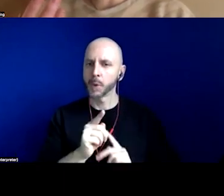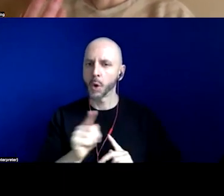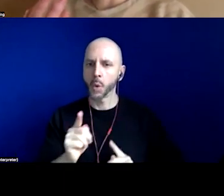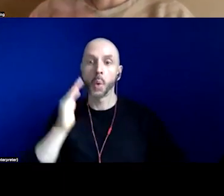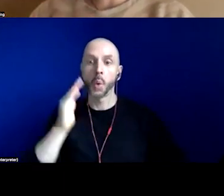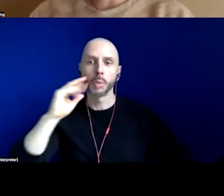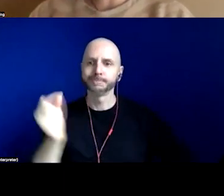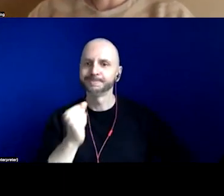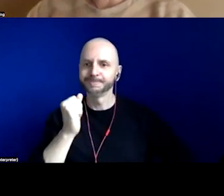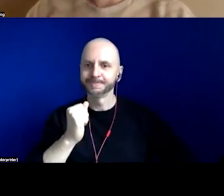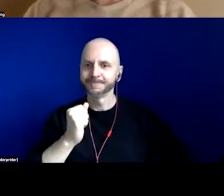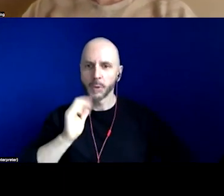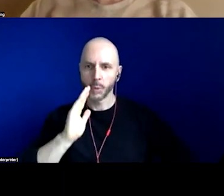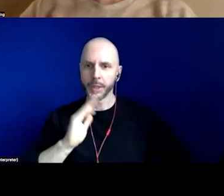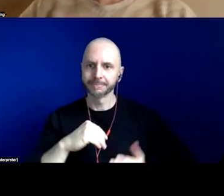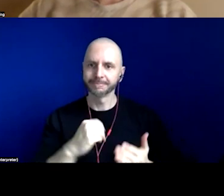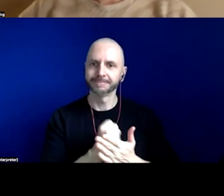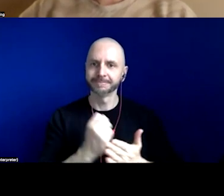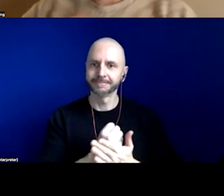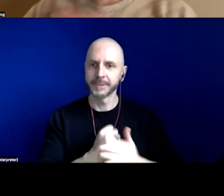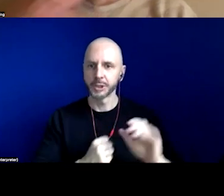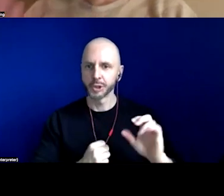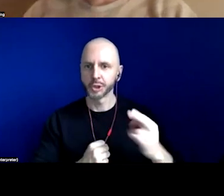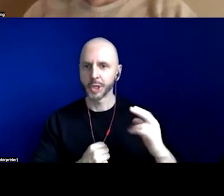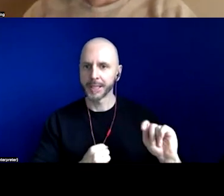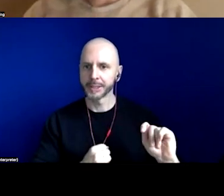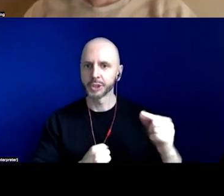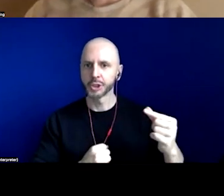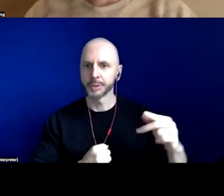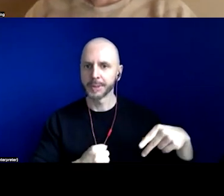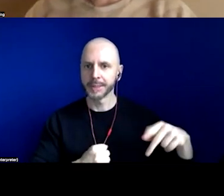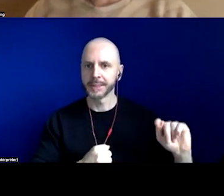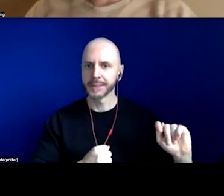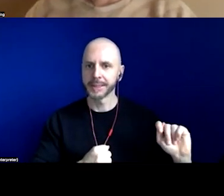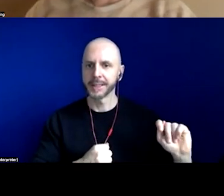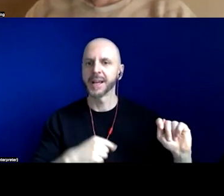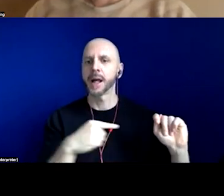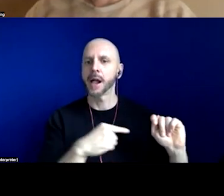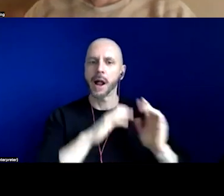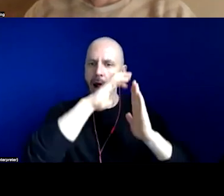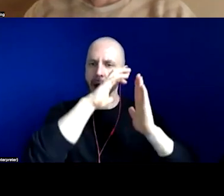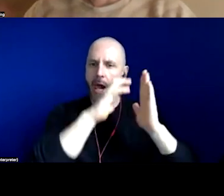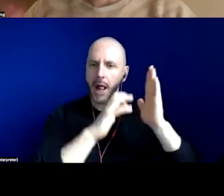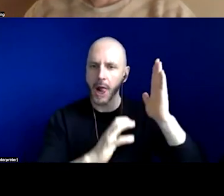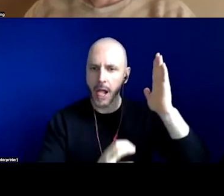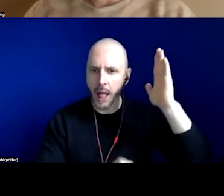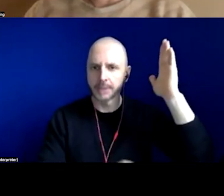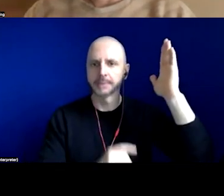be able to create long, long, long texts, and then somebody has to go through and edit all of this